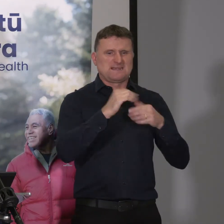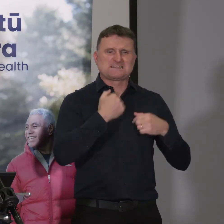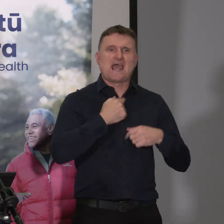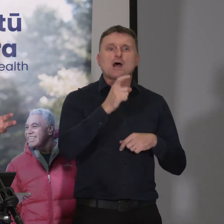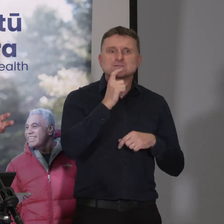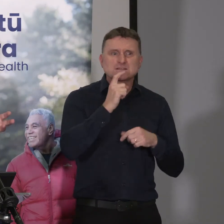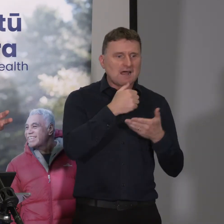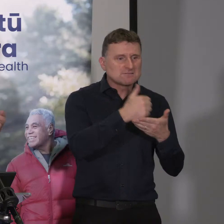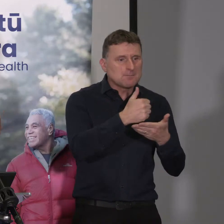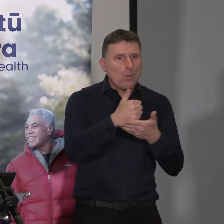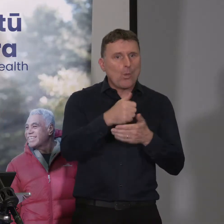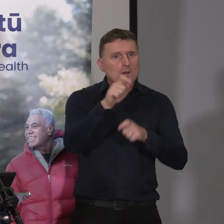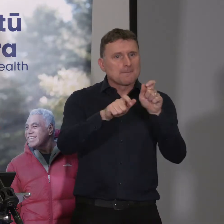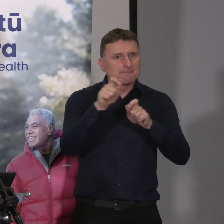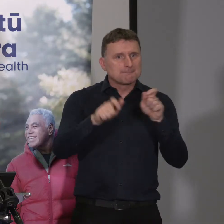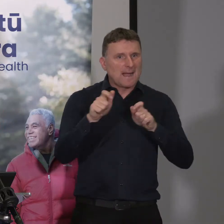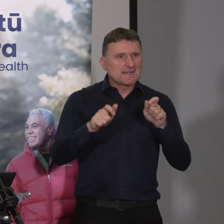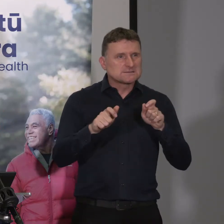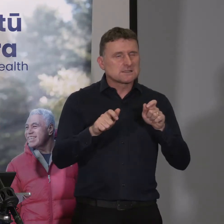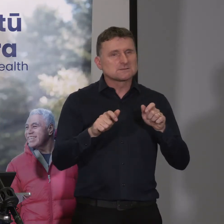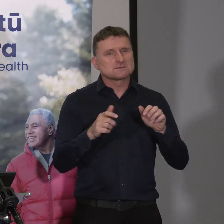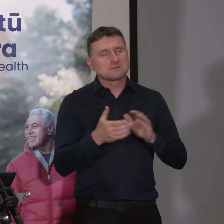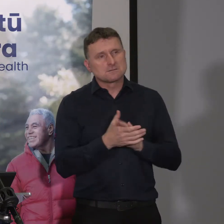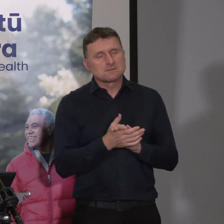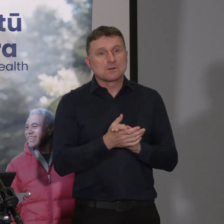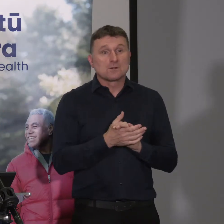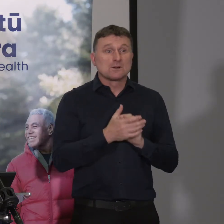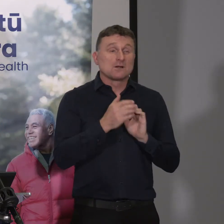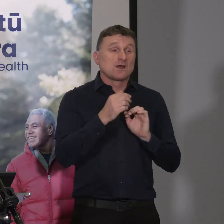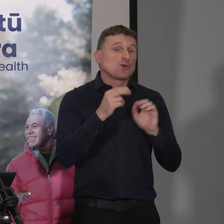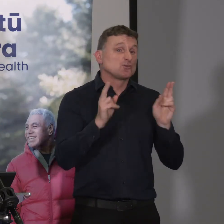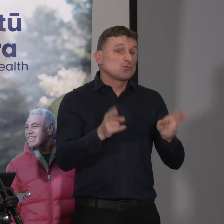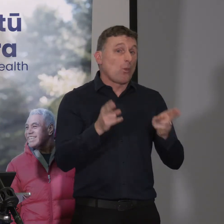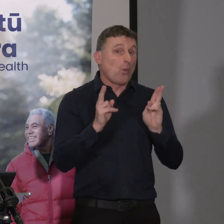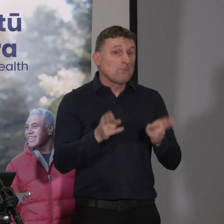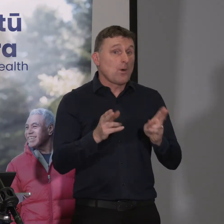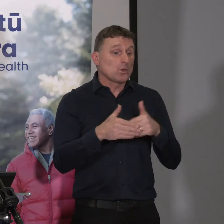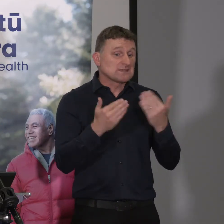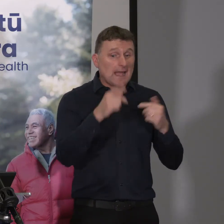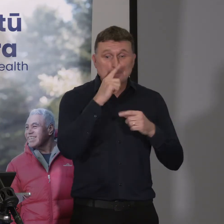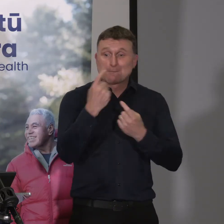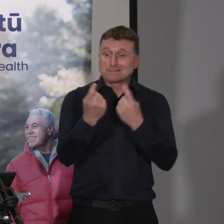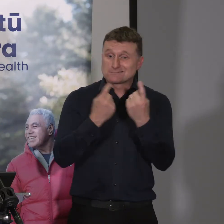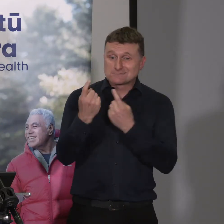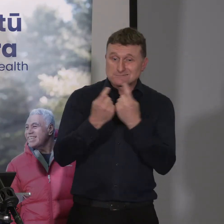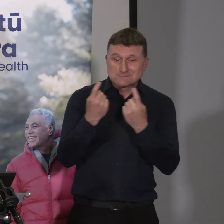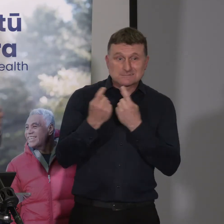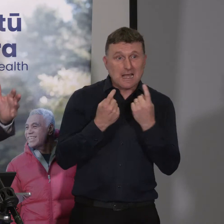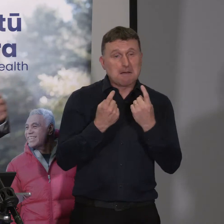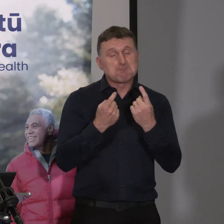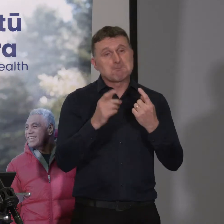minutes on an acute day, on a